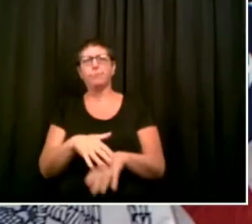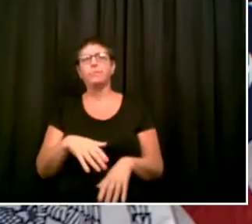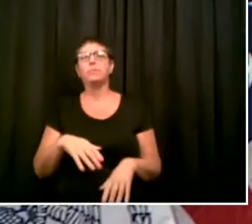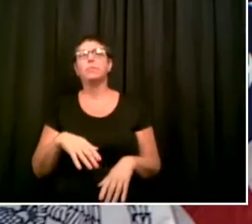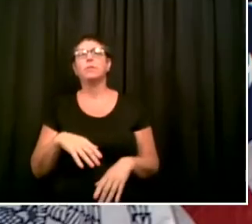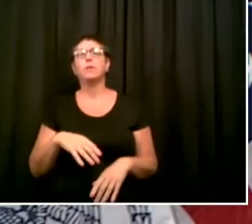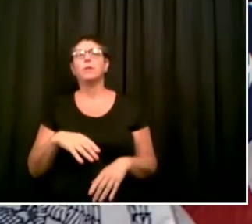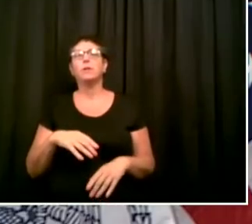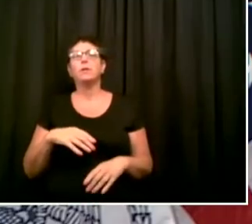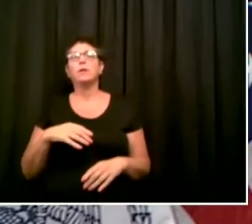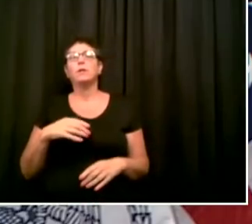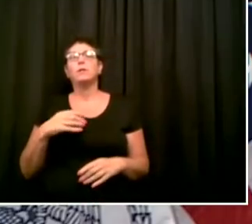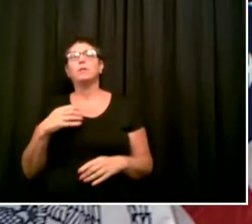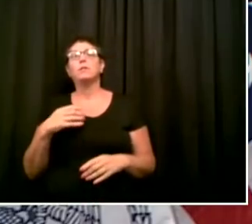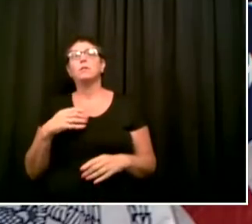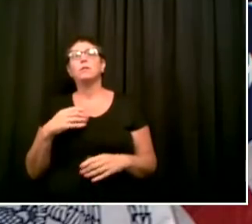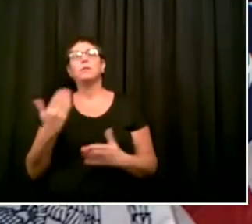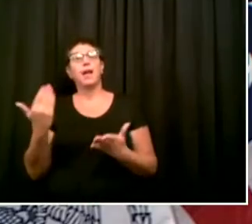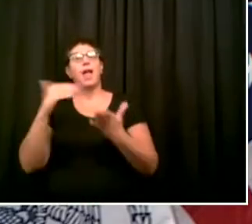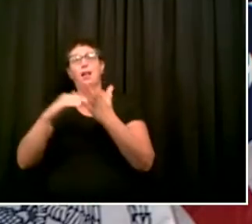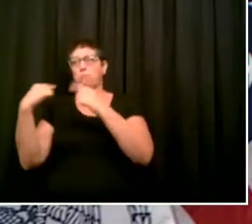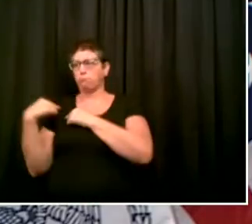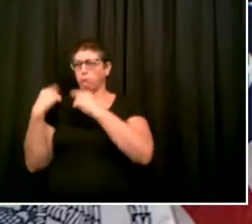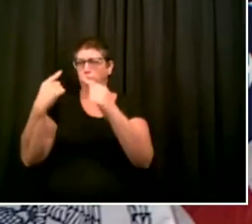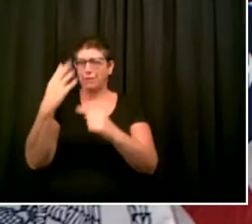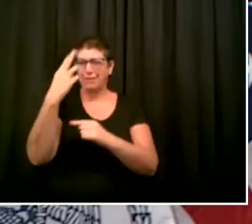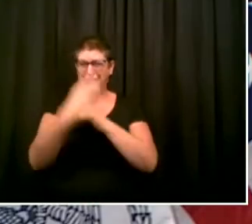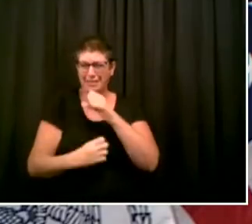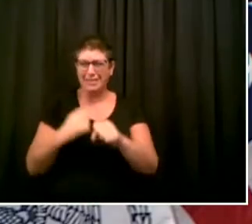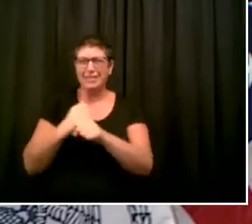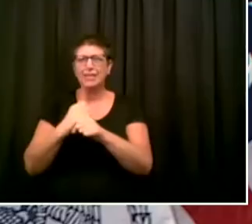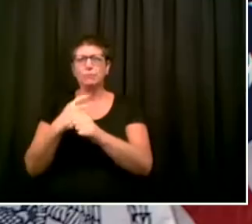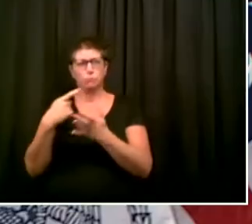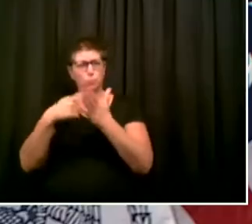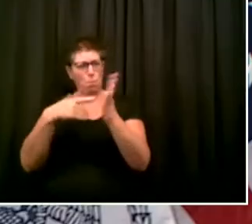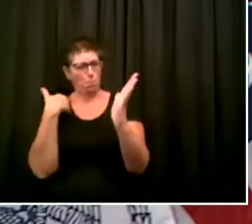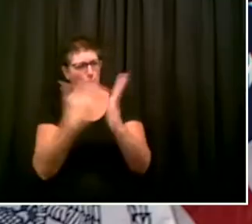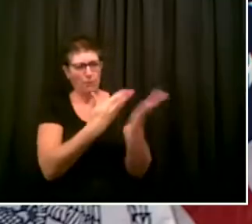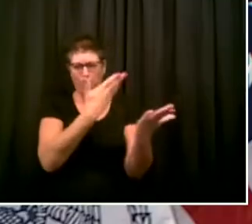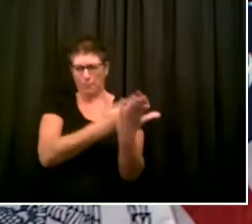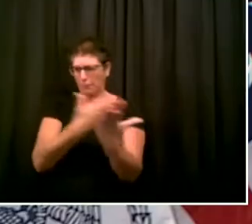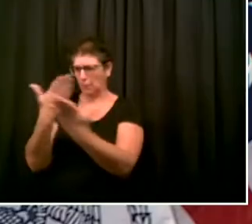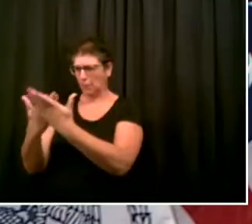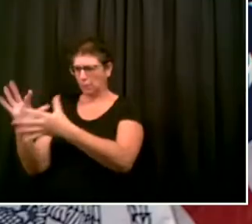CITY AND A CITY THAT IS ABOUT JUSTICE. SO, WE HAVE